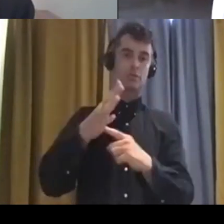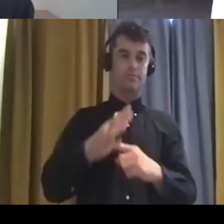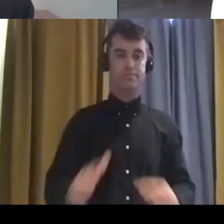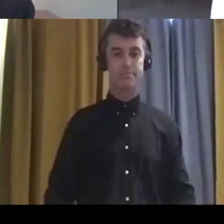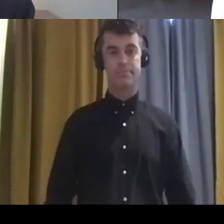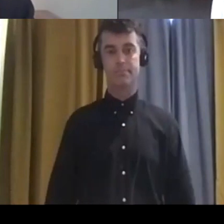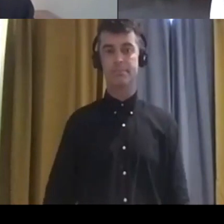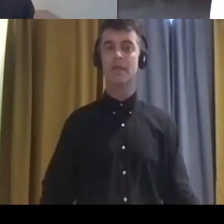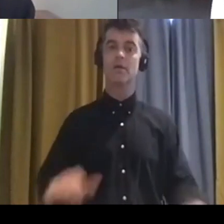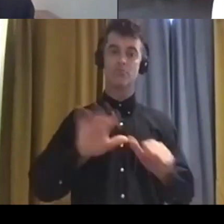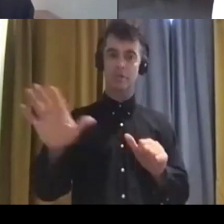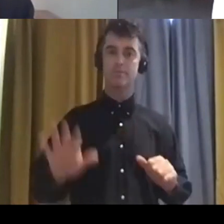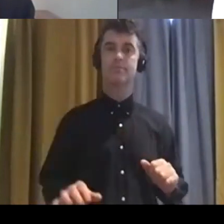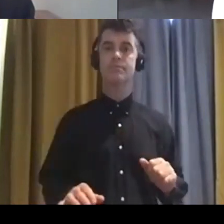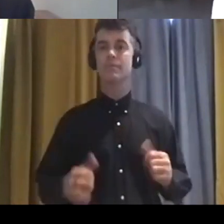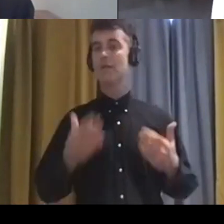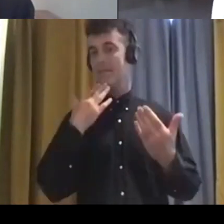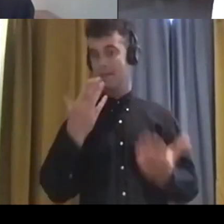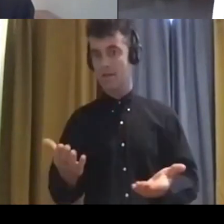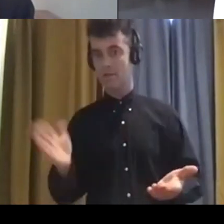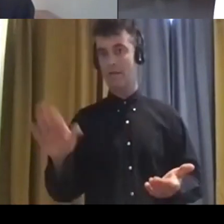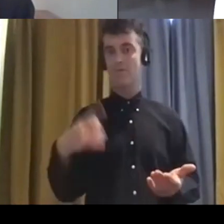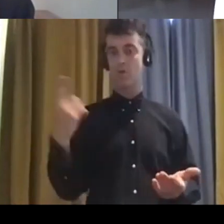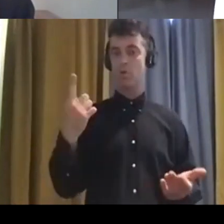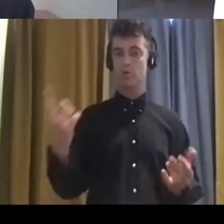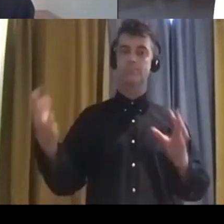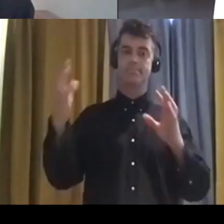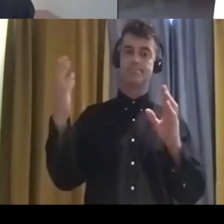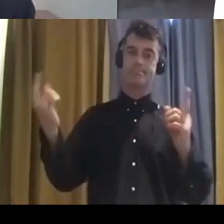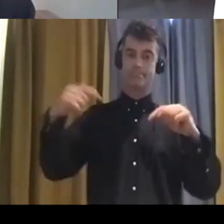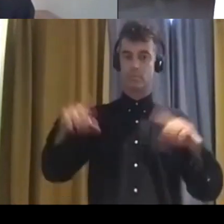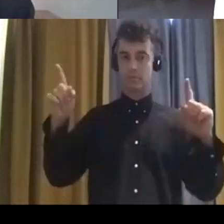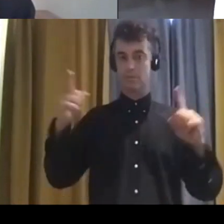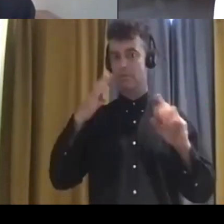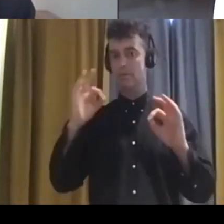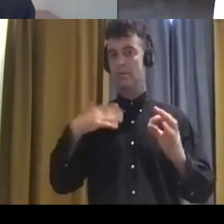Well um thank you to everyone who's come along today. I especially want to thank our panelists,